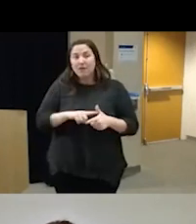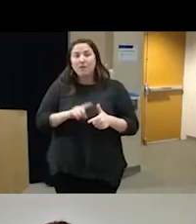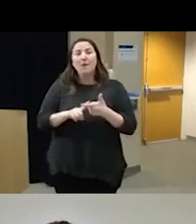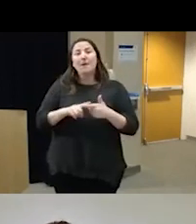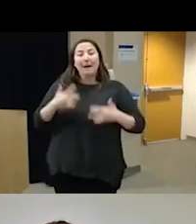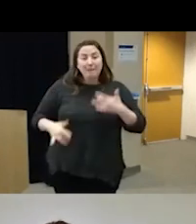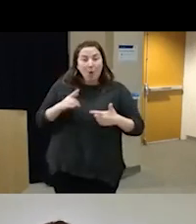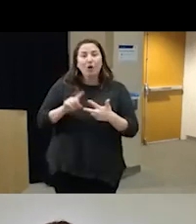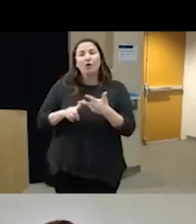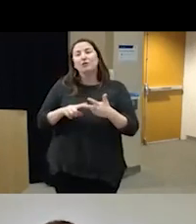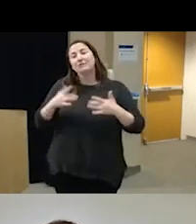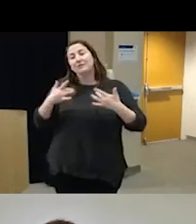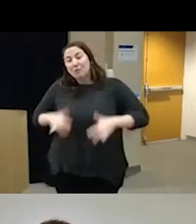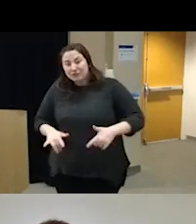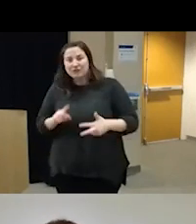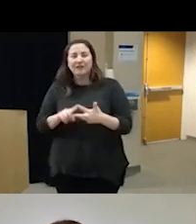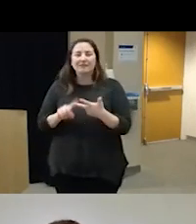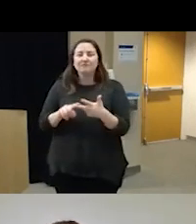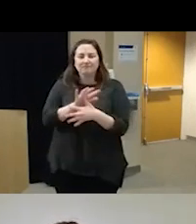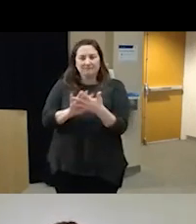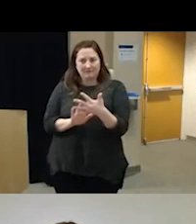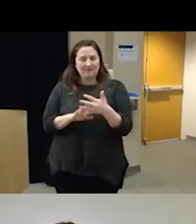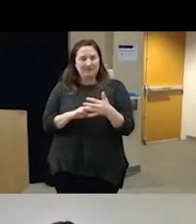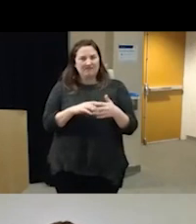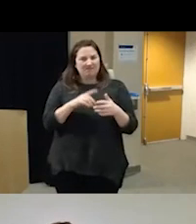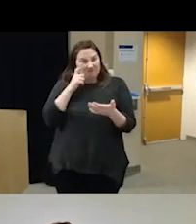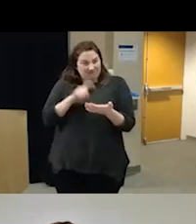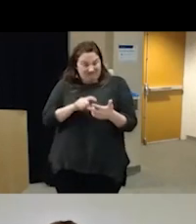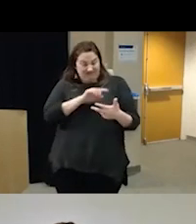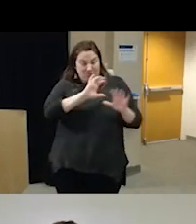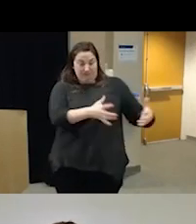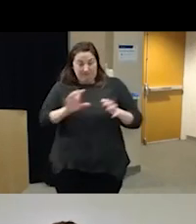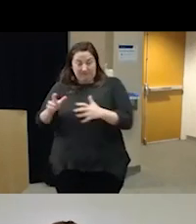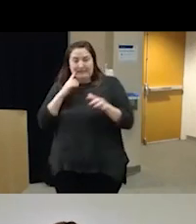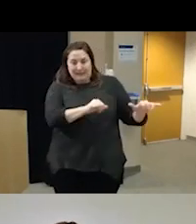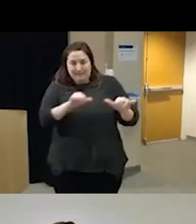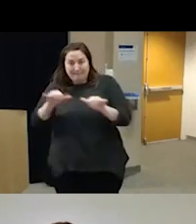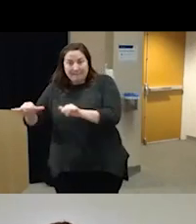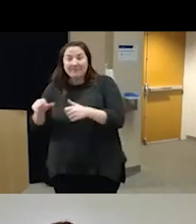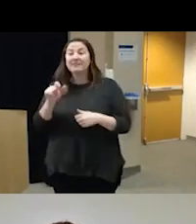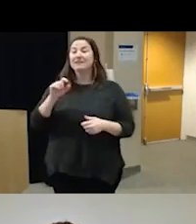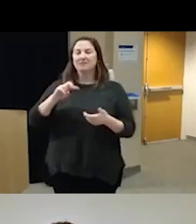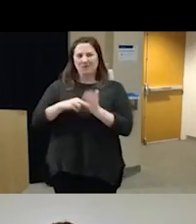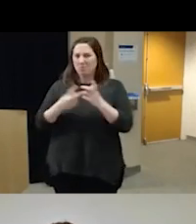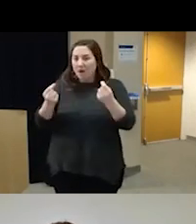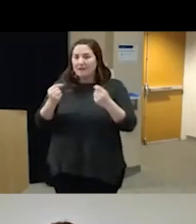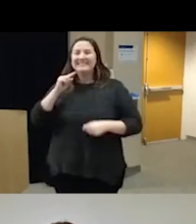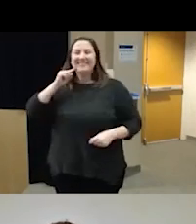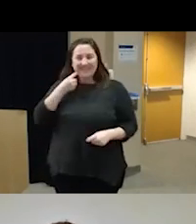and depression showing they're pretty similar severe mental illness is associated with metabolic syndrome.